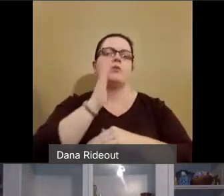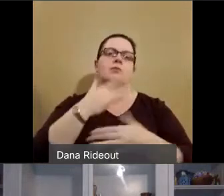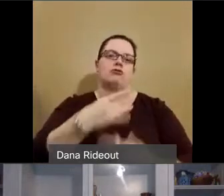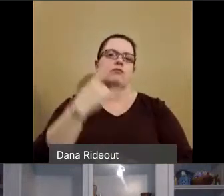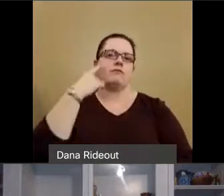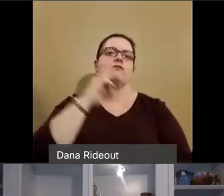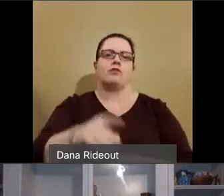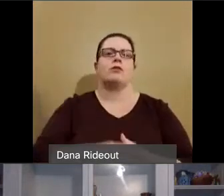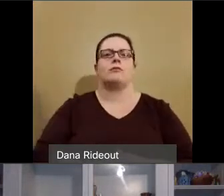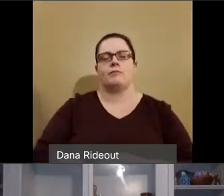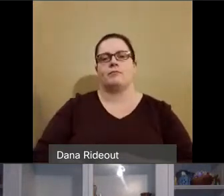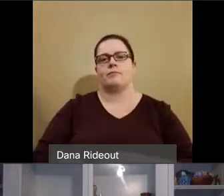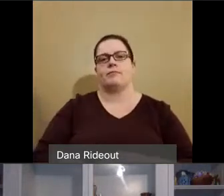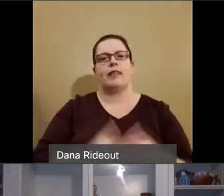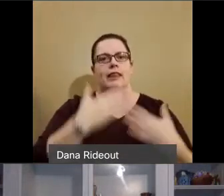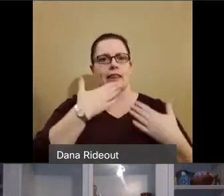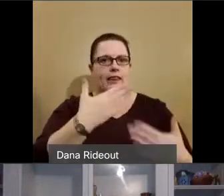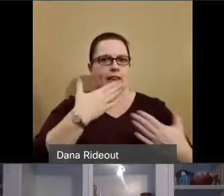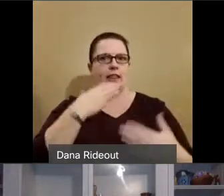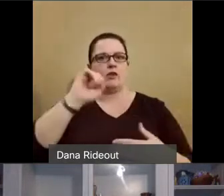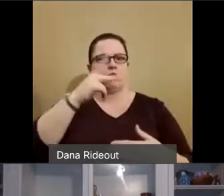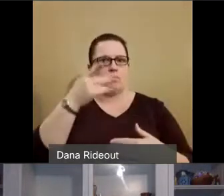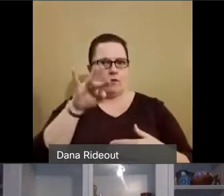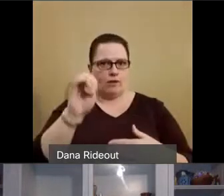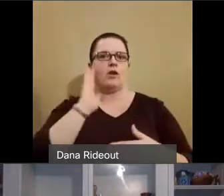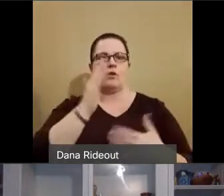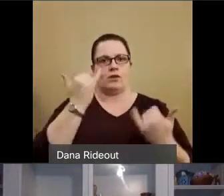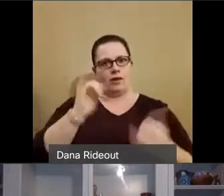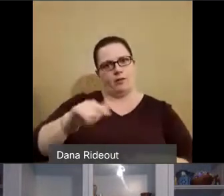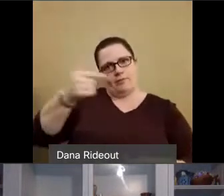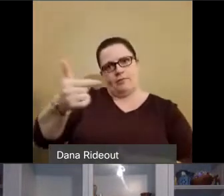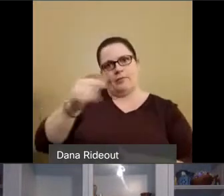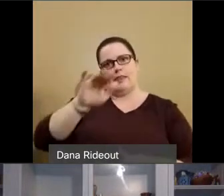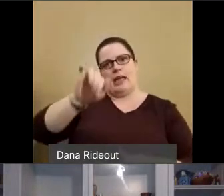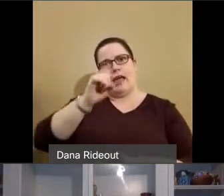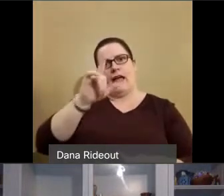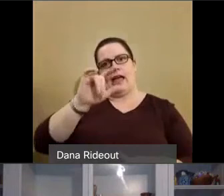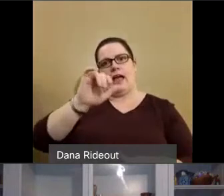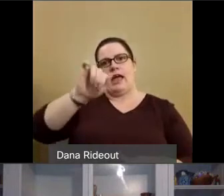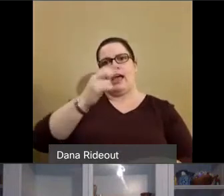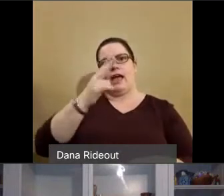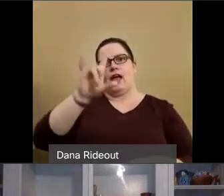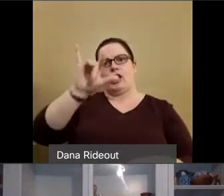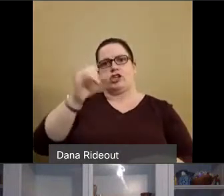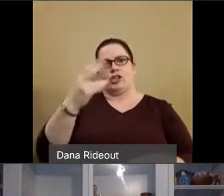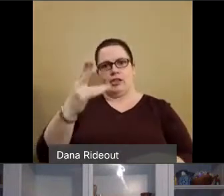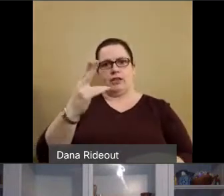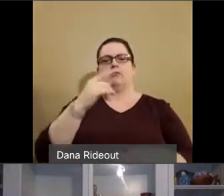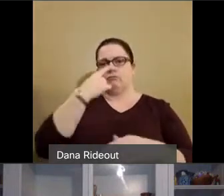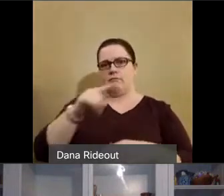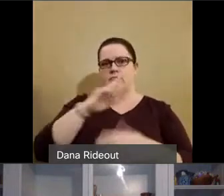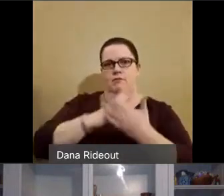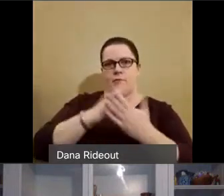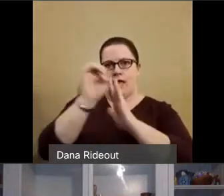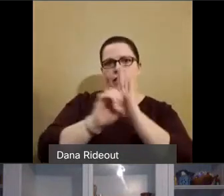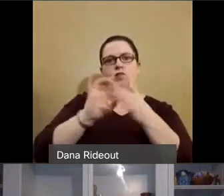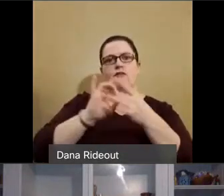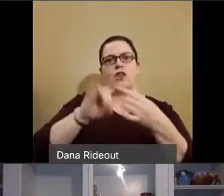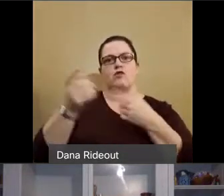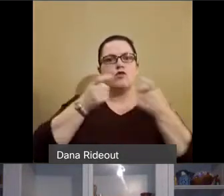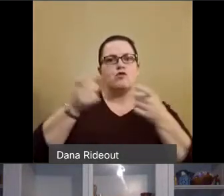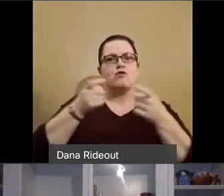Great Thank you so much, Sophie and I will pass the question over to Ashley. Can you talk a bit about the ethics of controlling movement between jurisdictions?